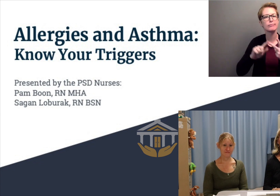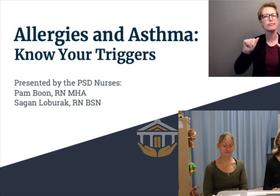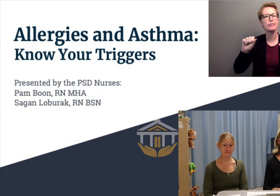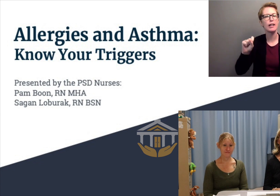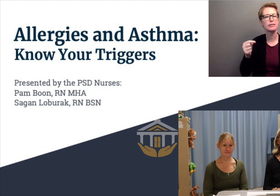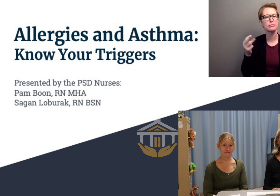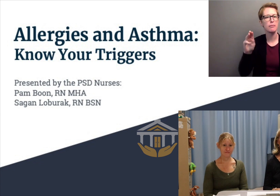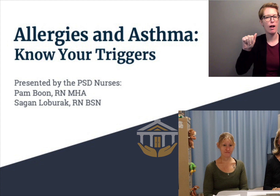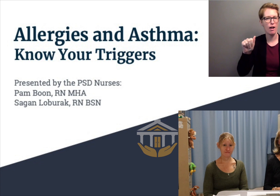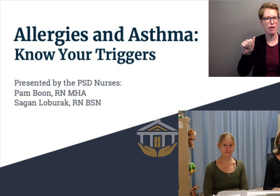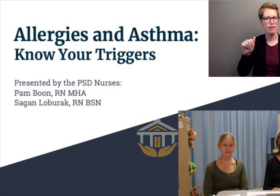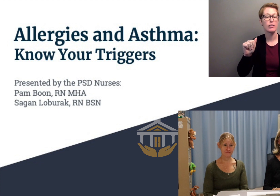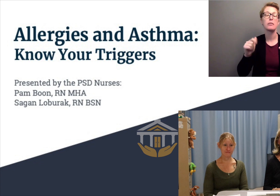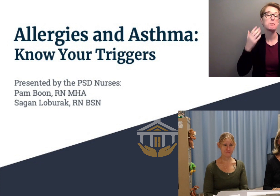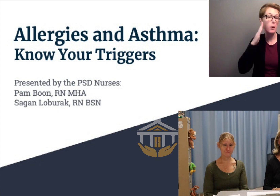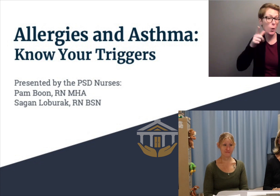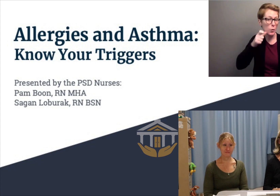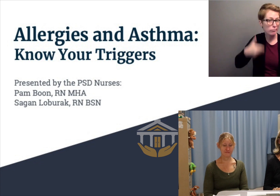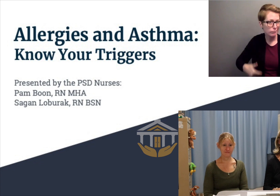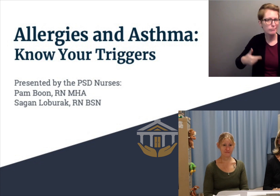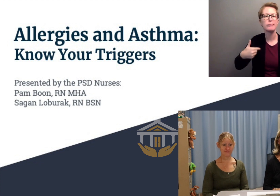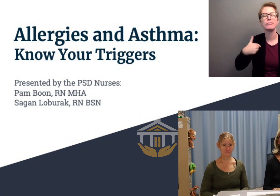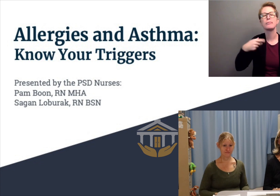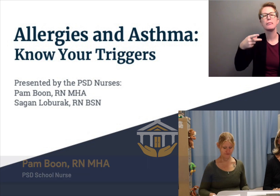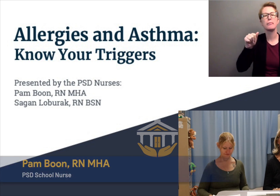Uh, for those of you who don't know me, my name is Pam Boon, and I've been the nurse